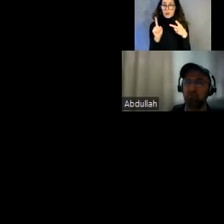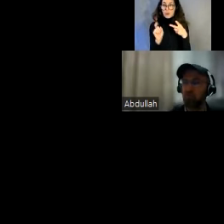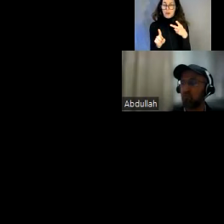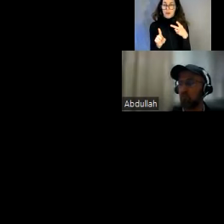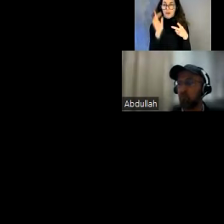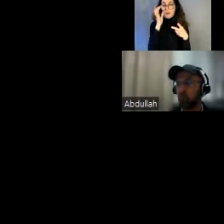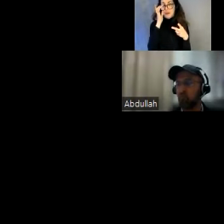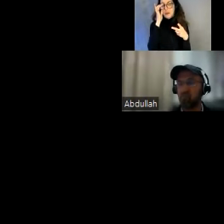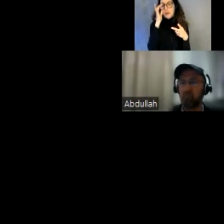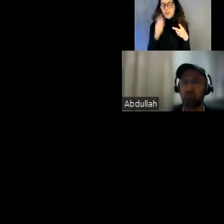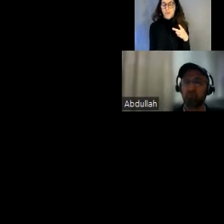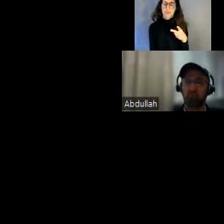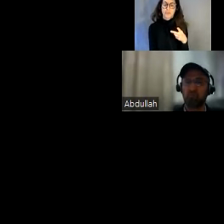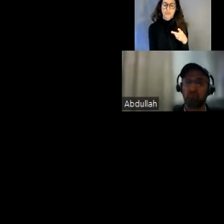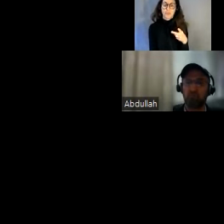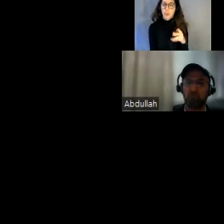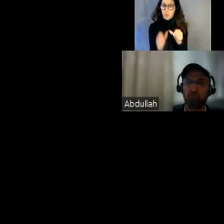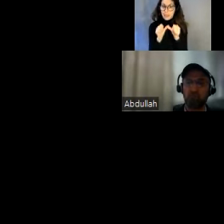PPE » SPEAKER: Thank you. And